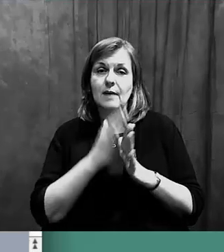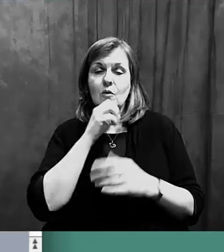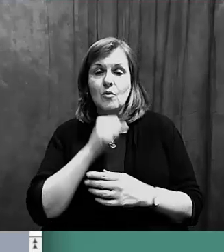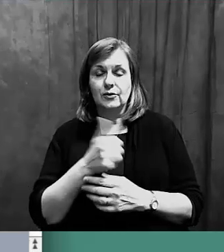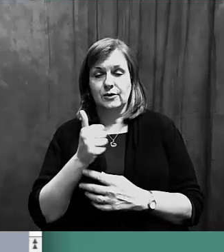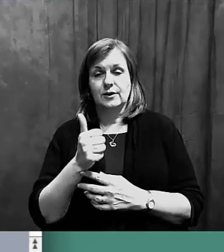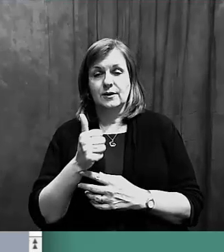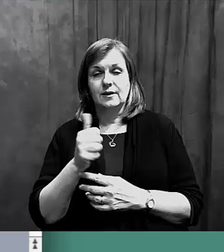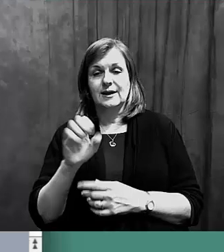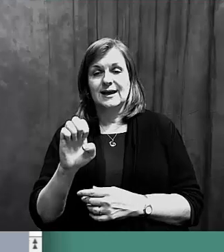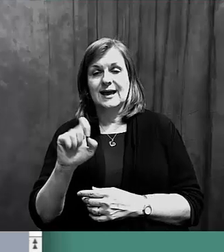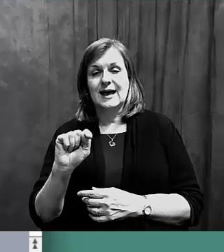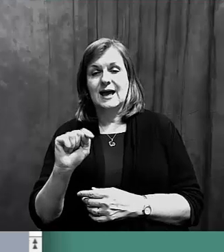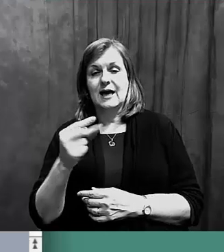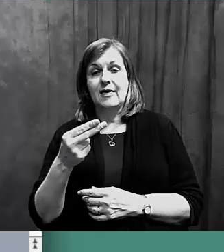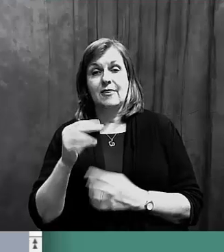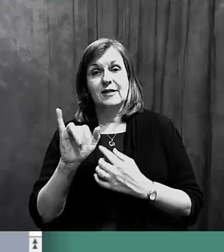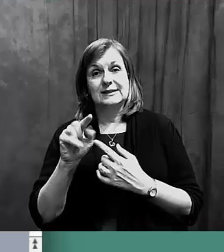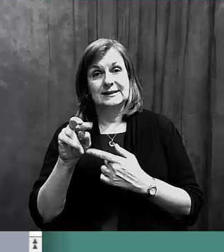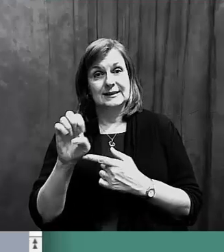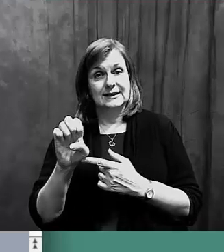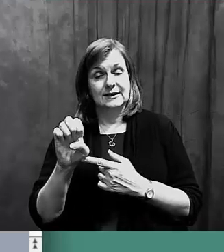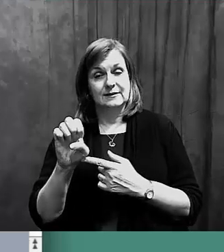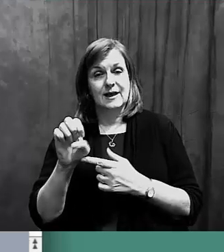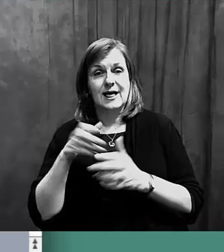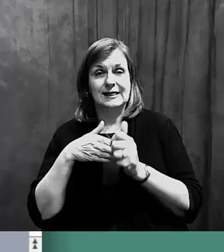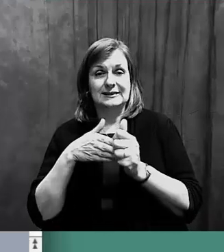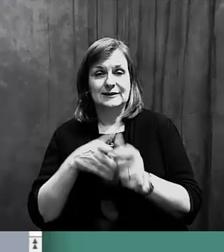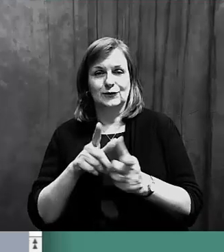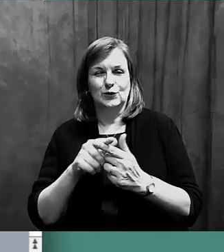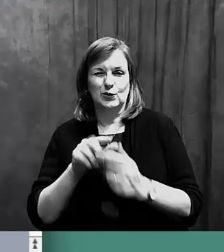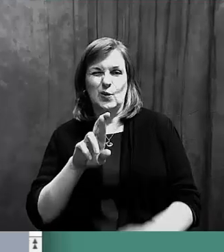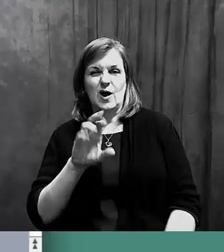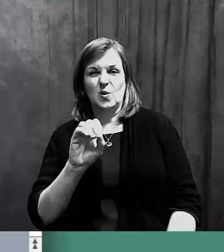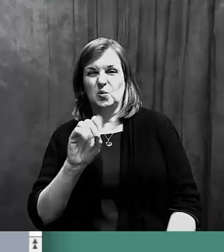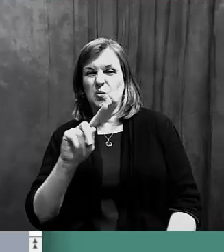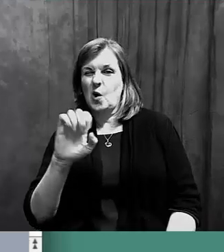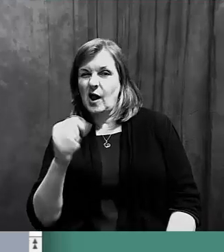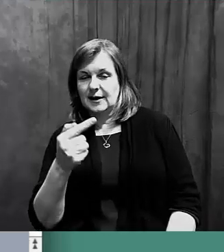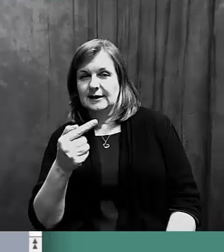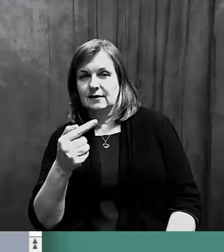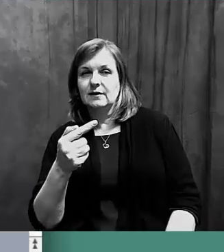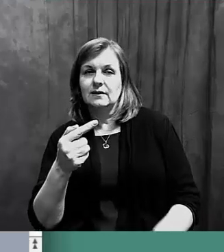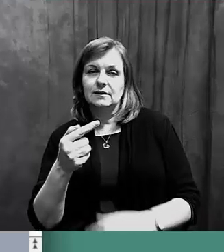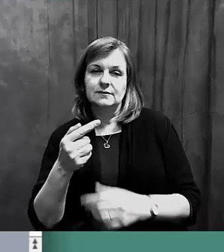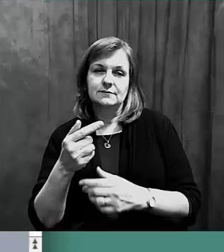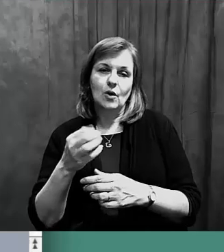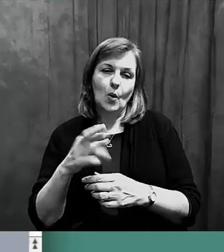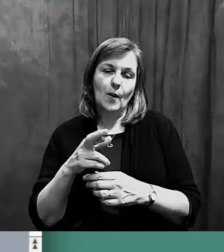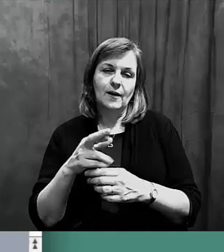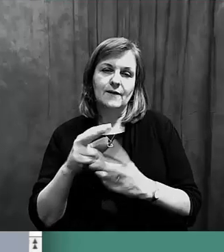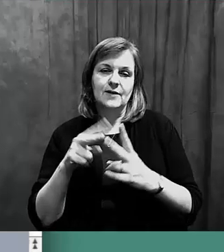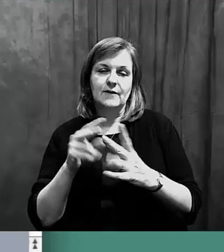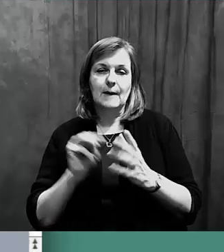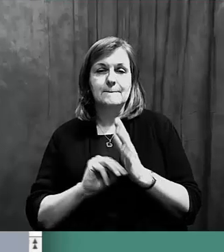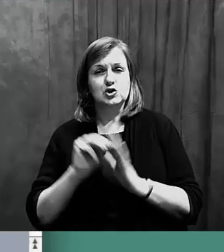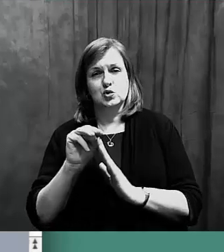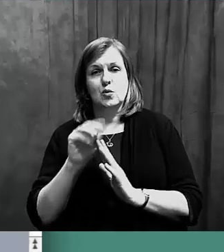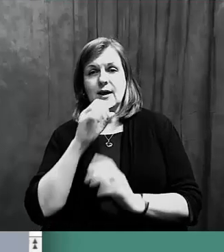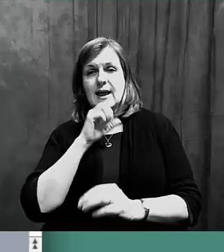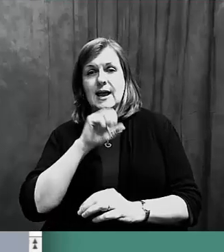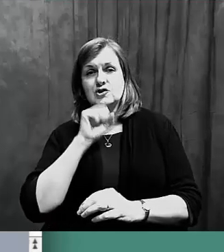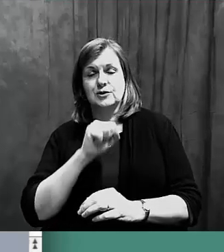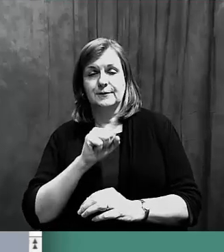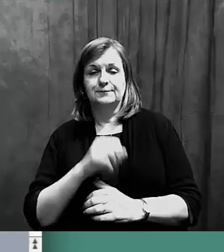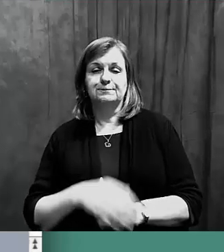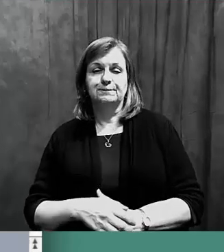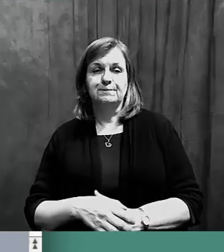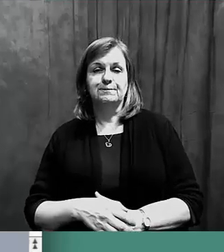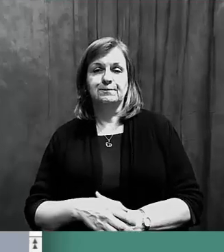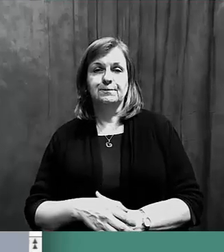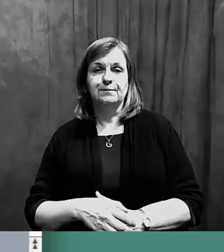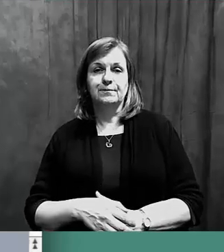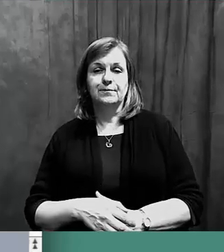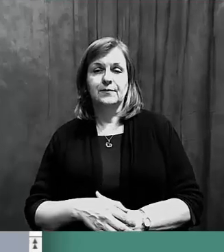It essentially makes things go in to -- in many cases a kind of rotting stage or very mature againg stage